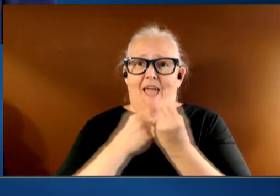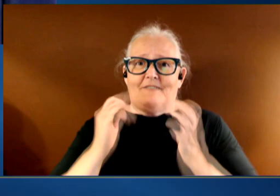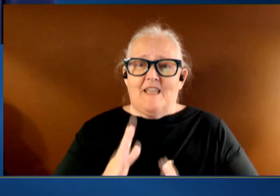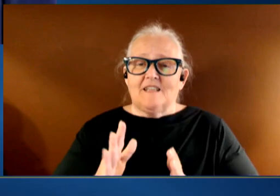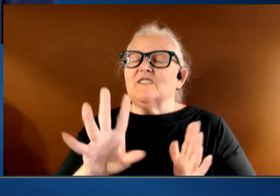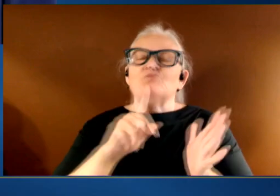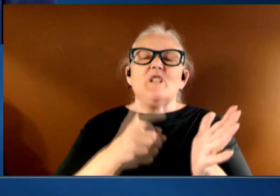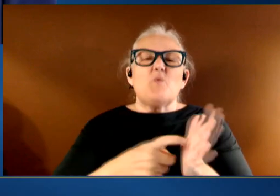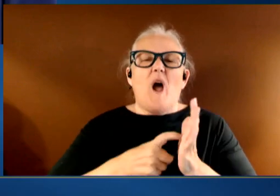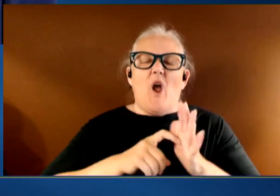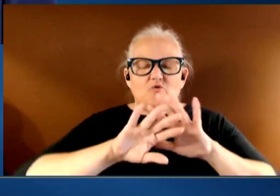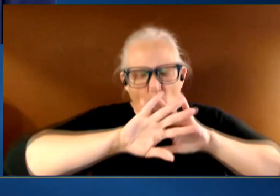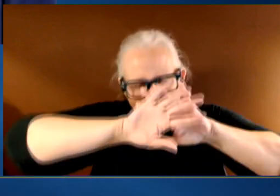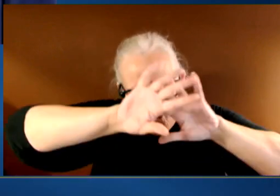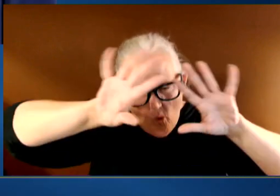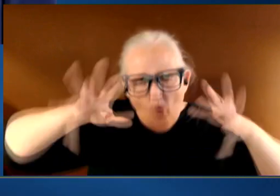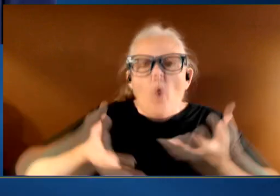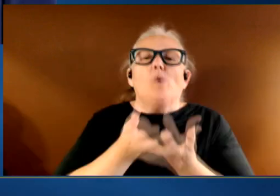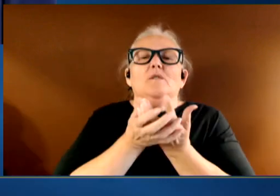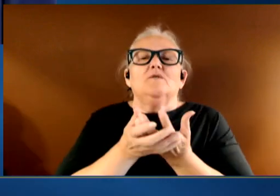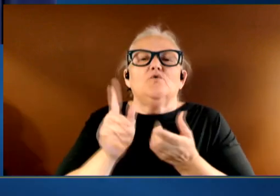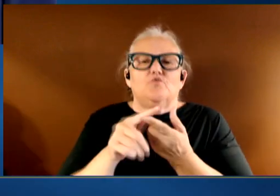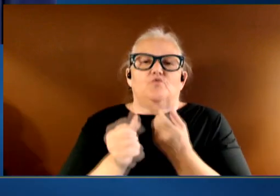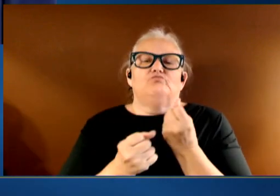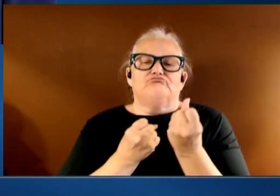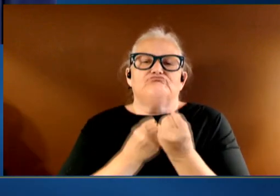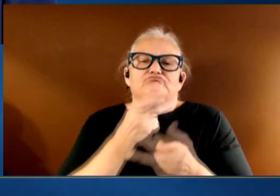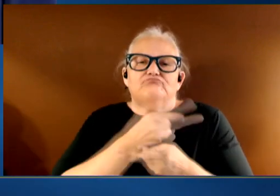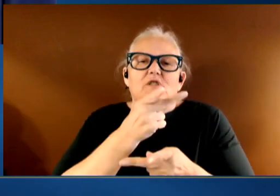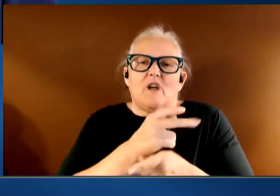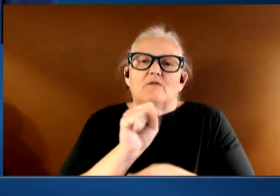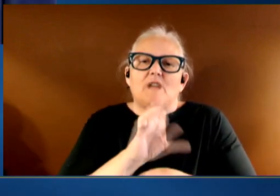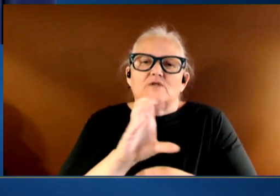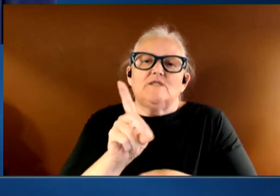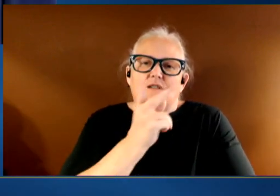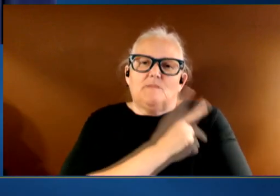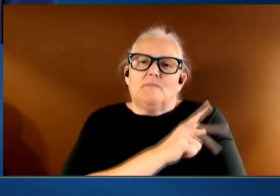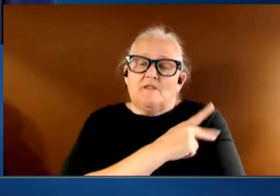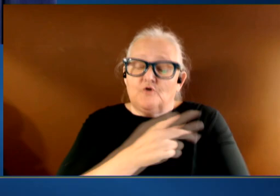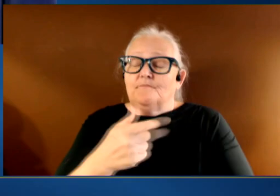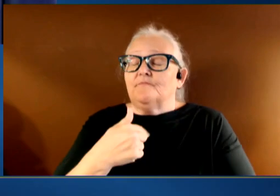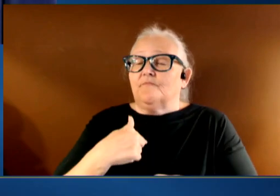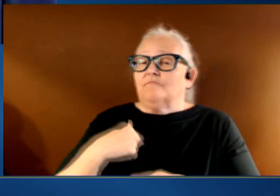to take care of our sickle cell patients. So I came from the University of Michigan,